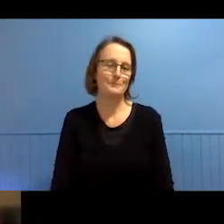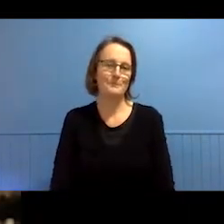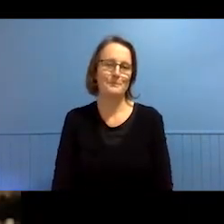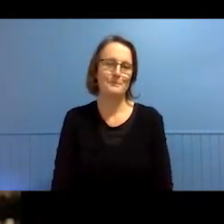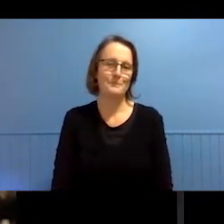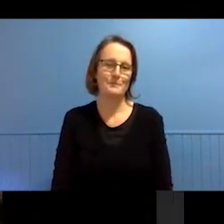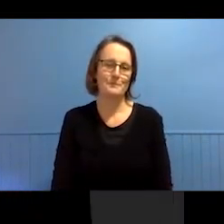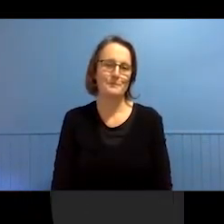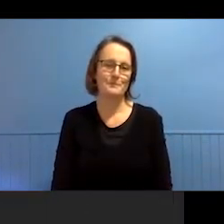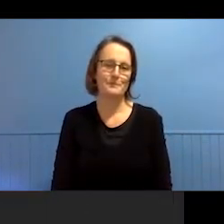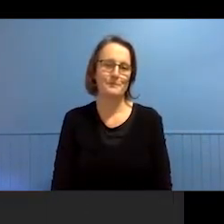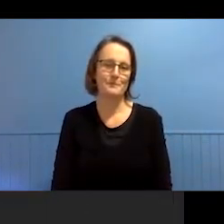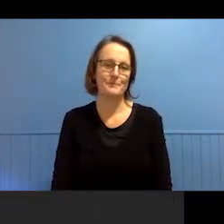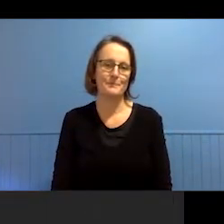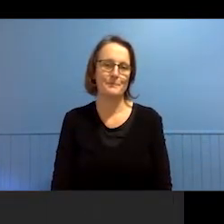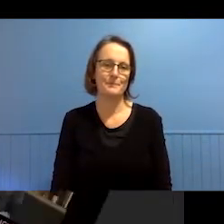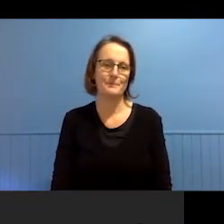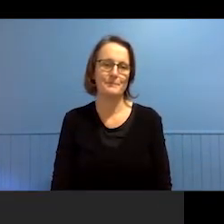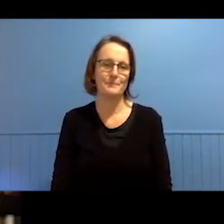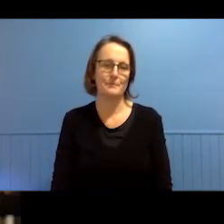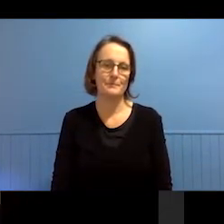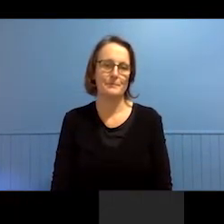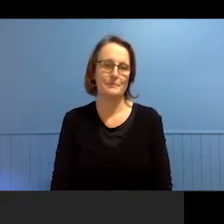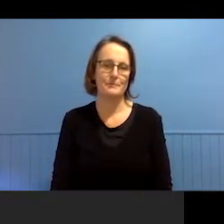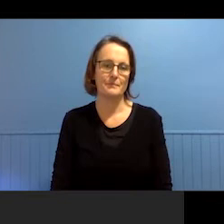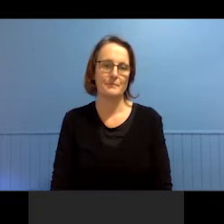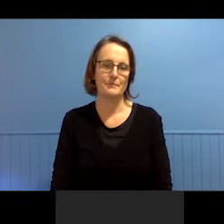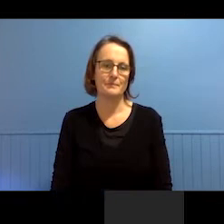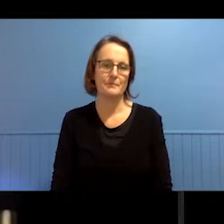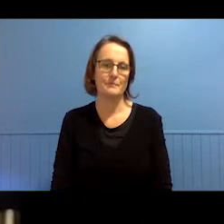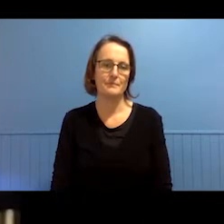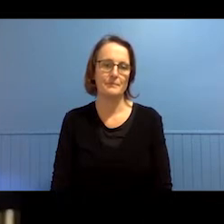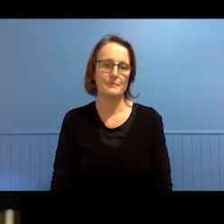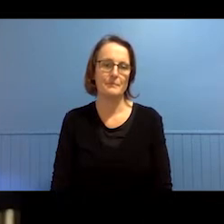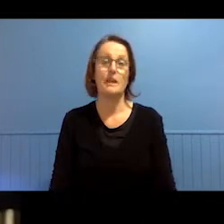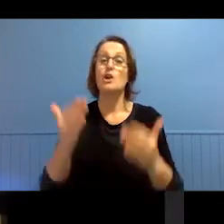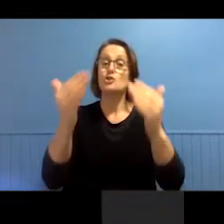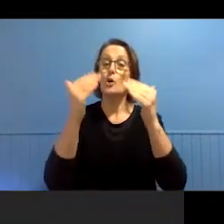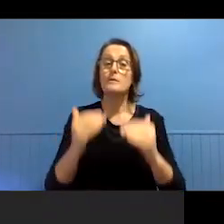with me. The next thing we'll be talking about is actually one of my